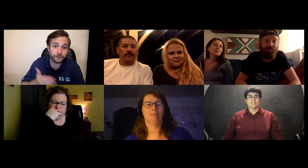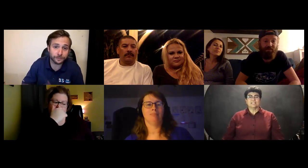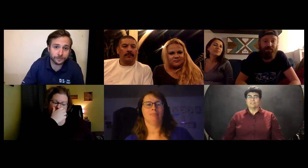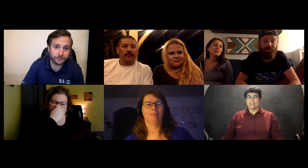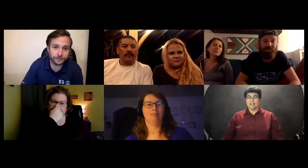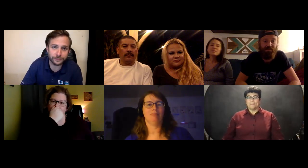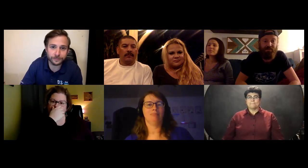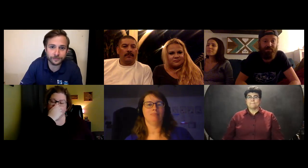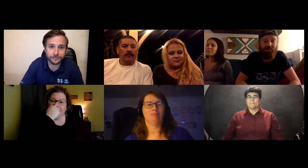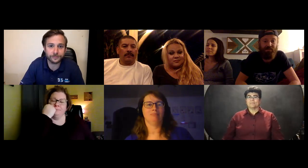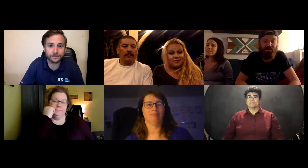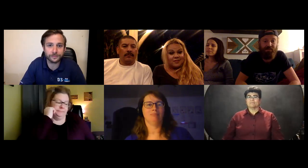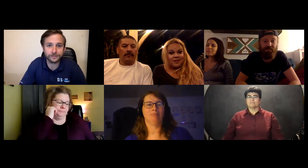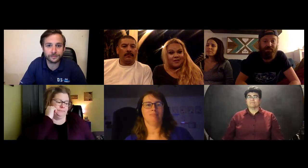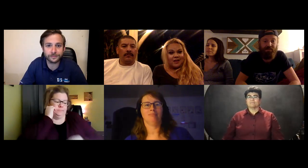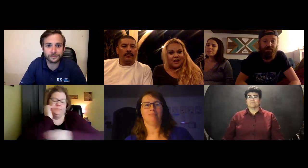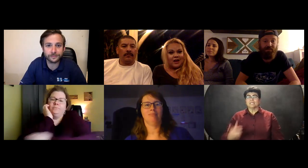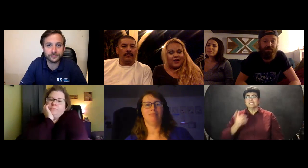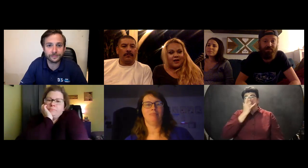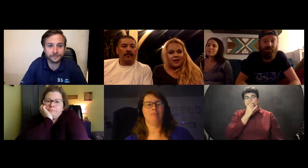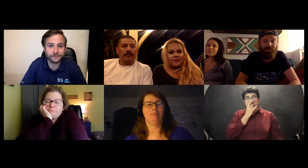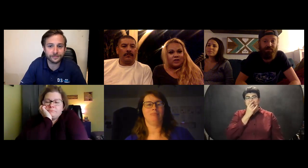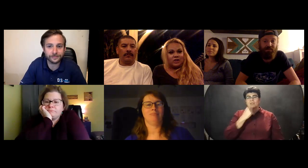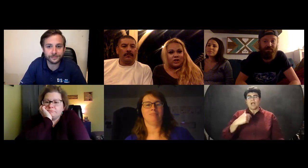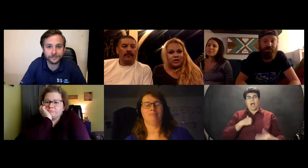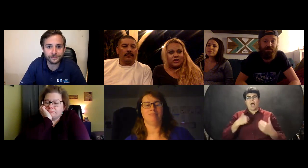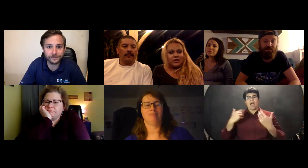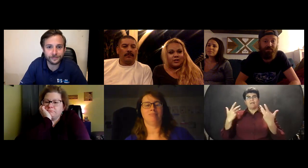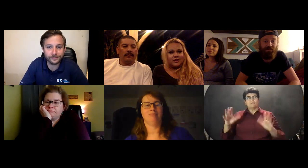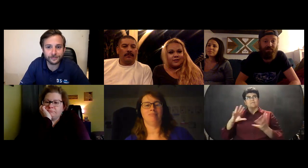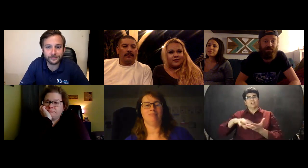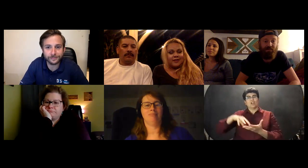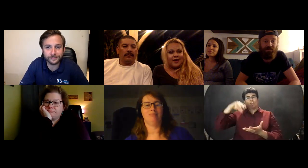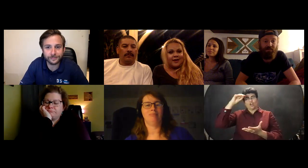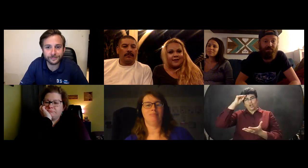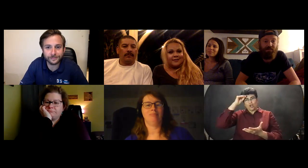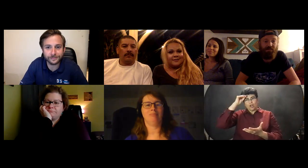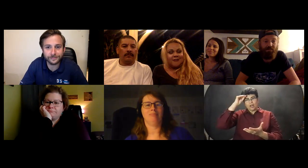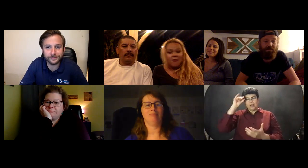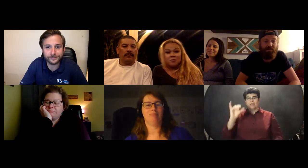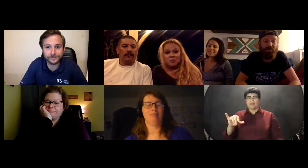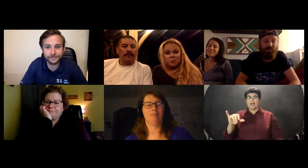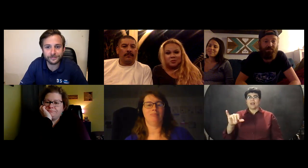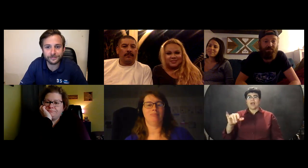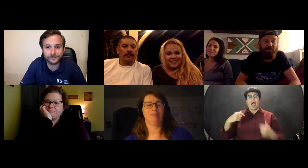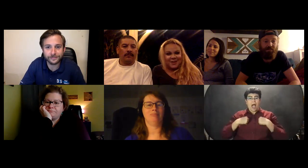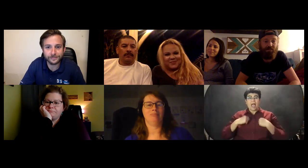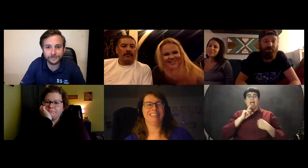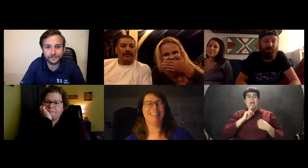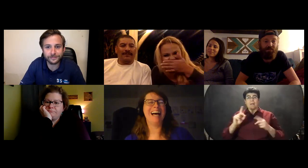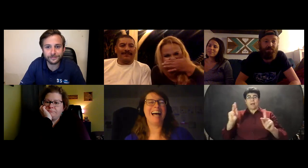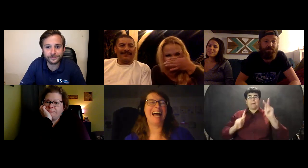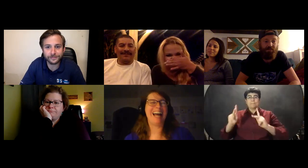delfina i have learned